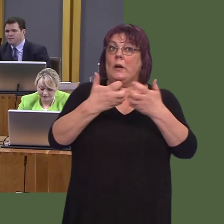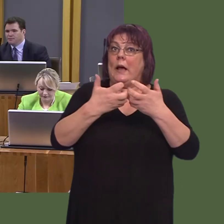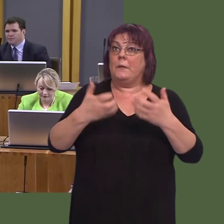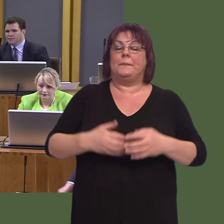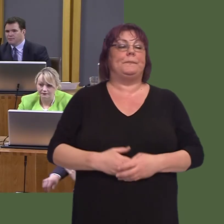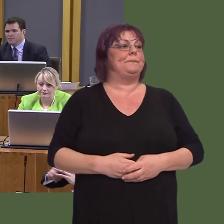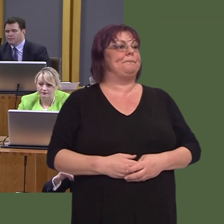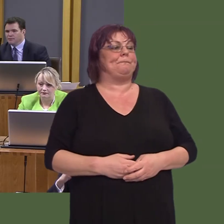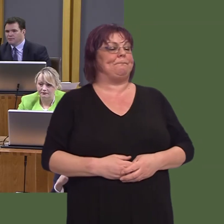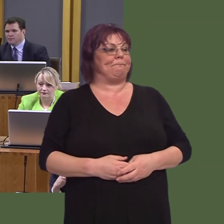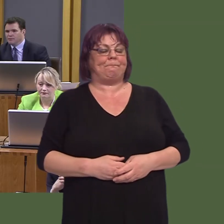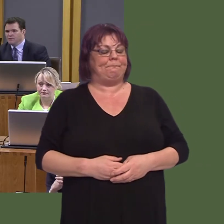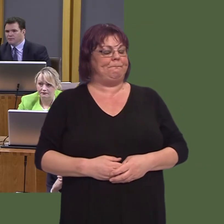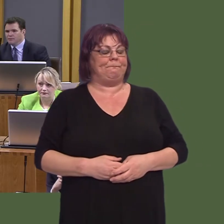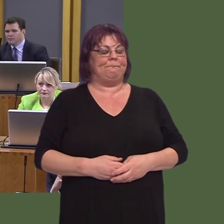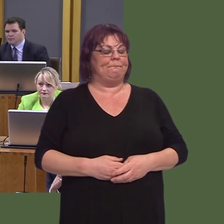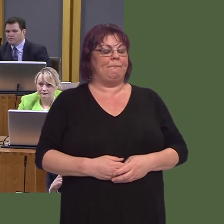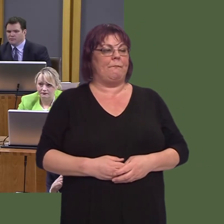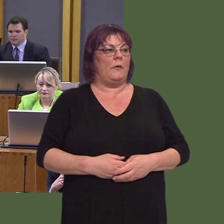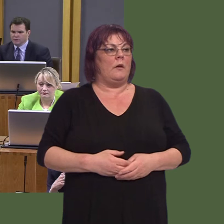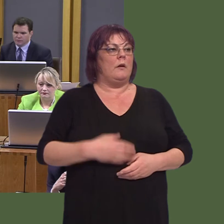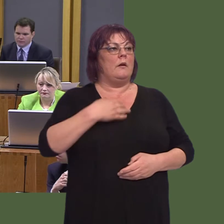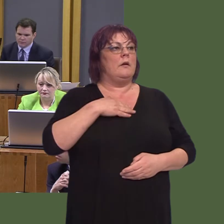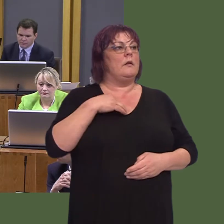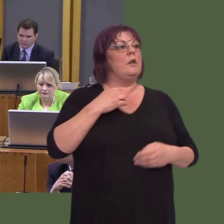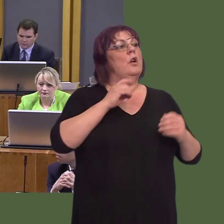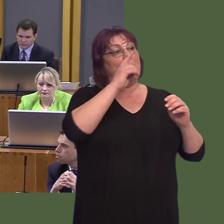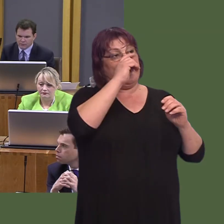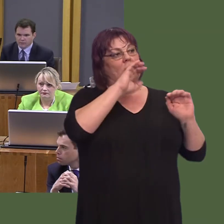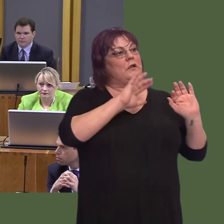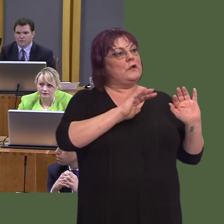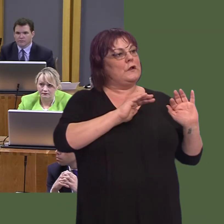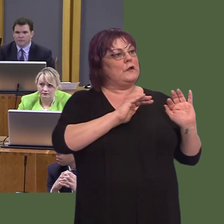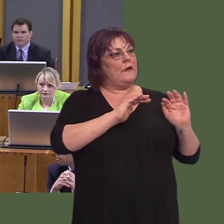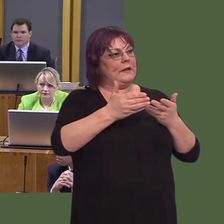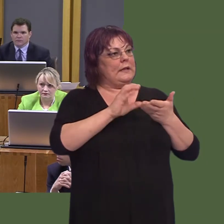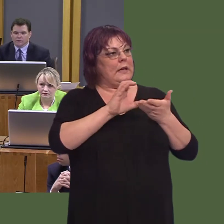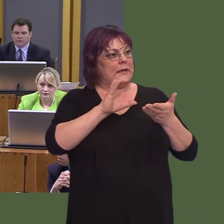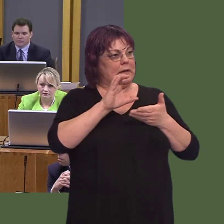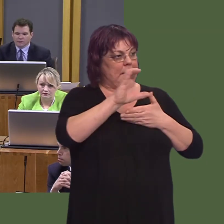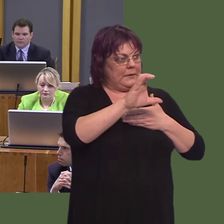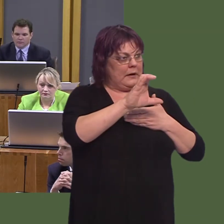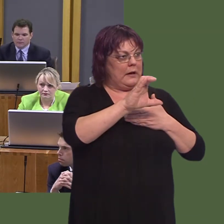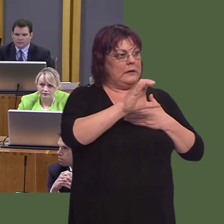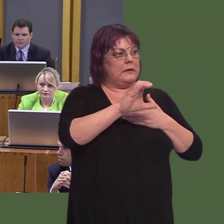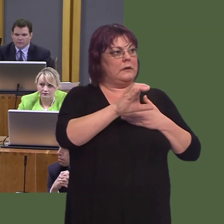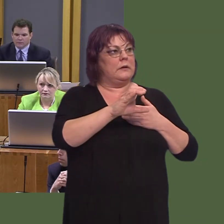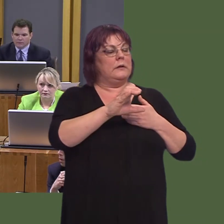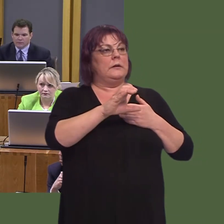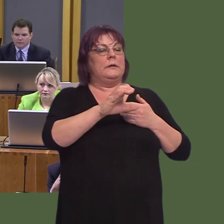Carwyn Jones AM: We cannot continue with a system where, unless services are subsidised, they can be altered or removed almost at the drop of a hat.